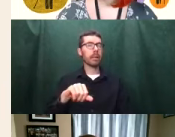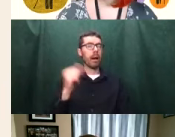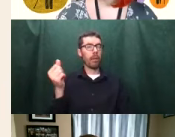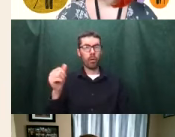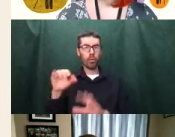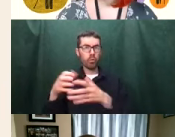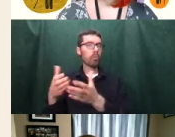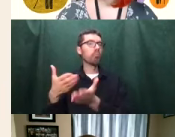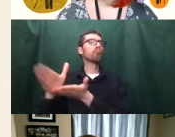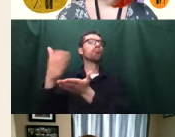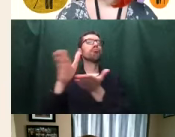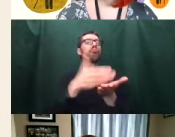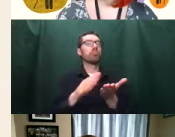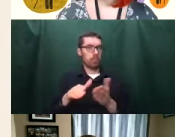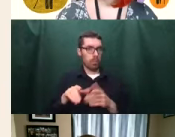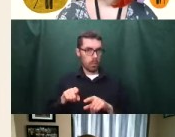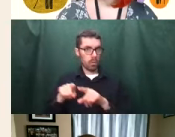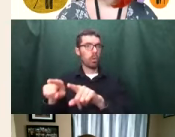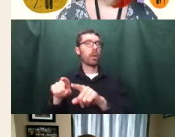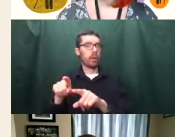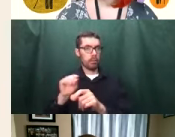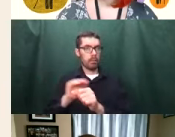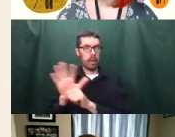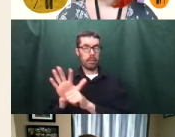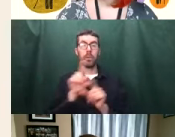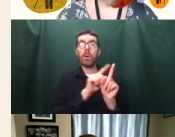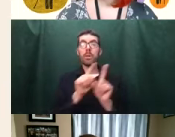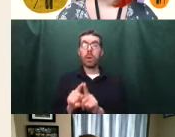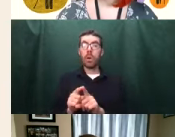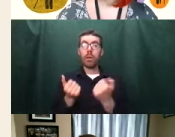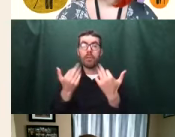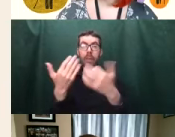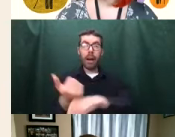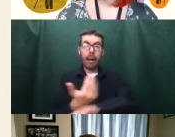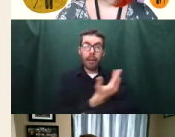during the pandemic. We also experienced the wildfire and the most recent, um, the heat